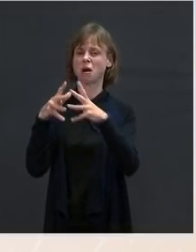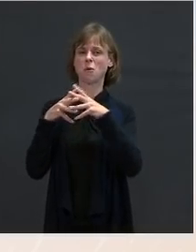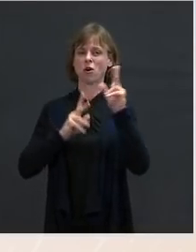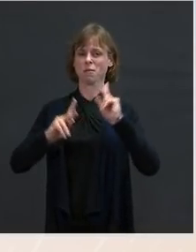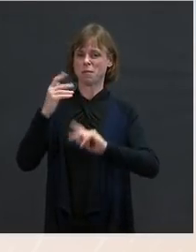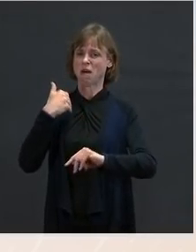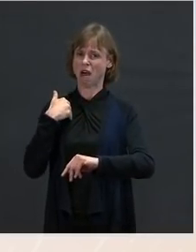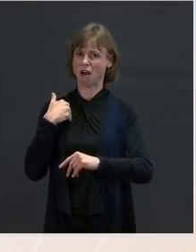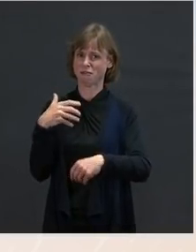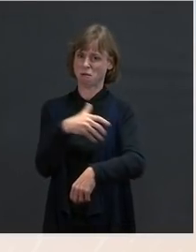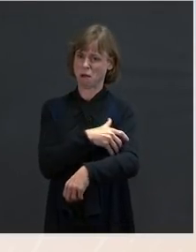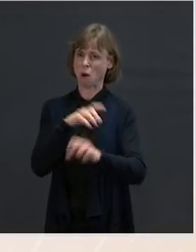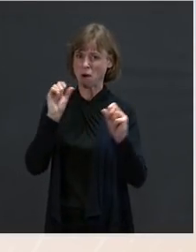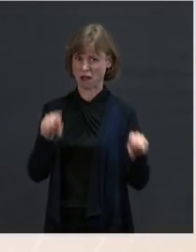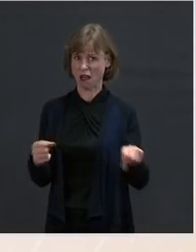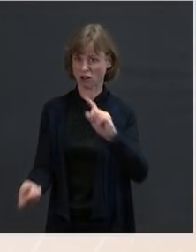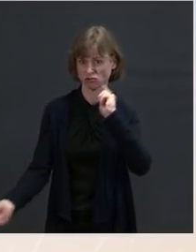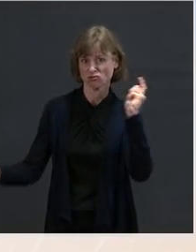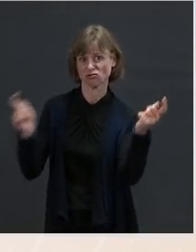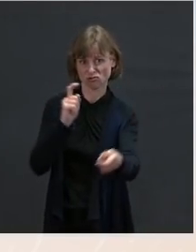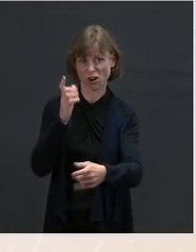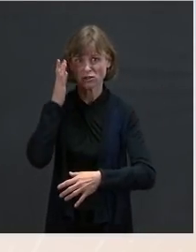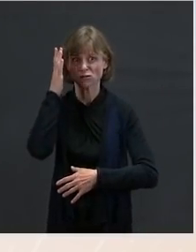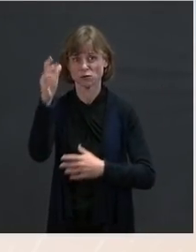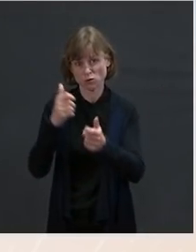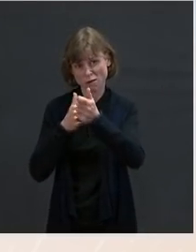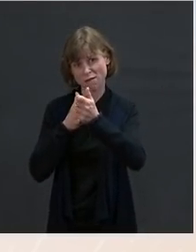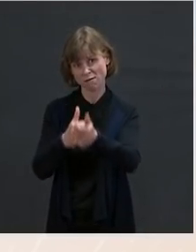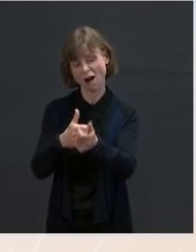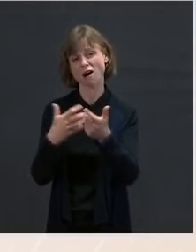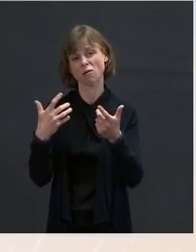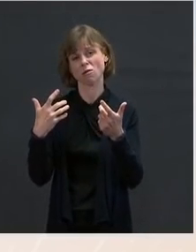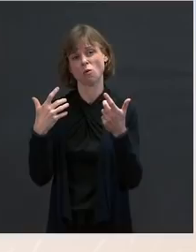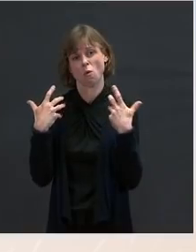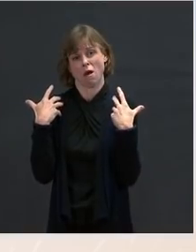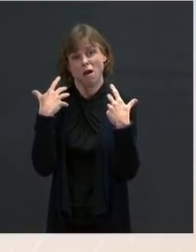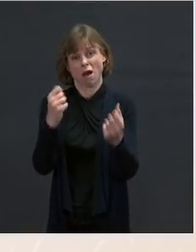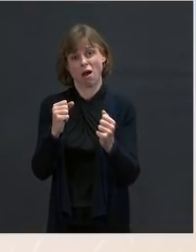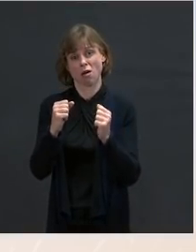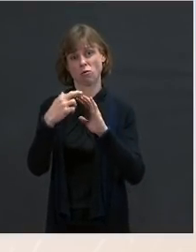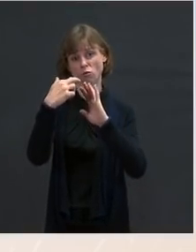following public health guidelines, and getting in line to be vaccinated as soon as they are eligible.